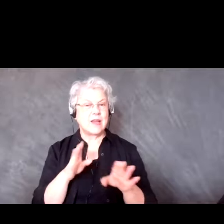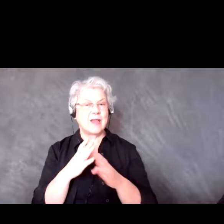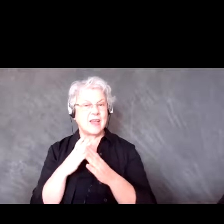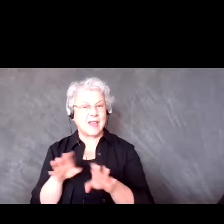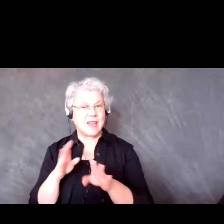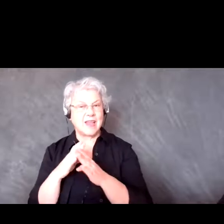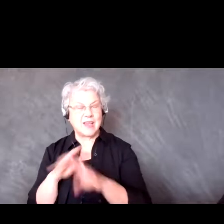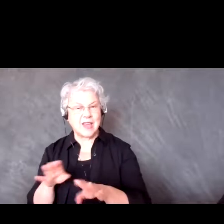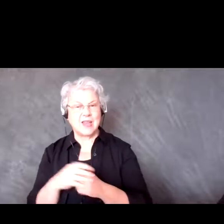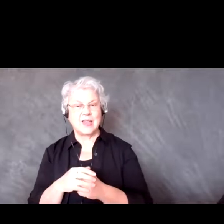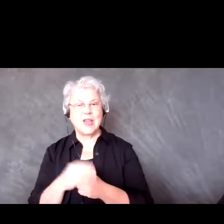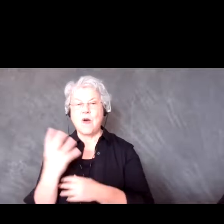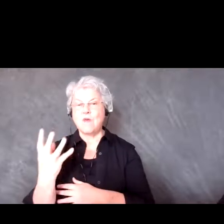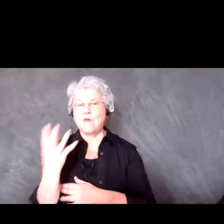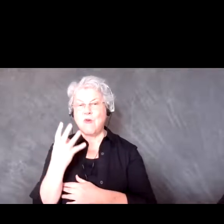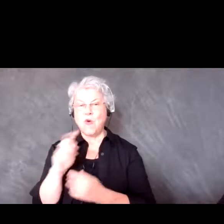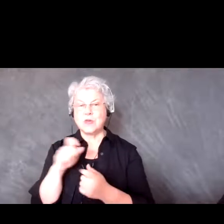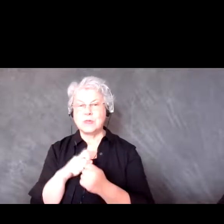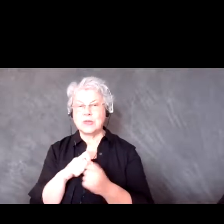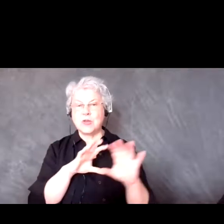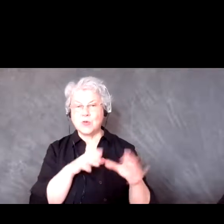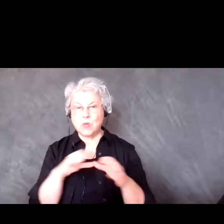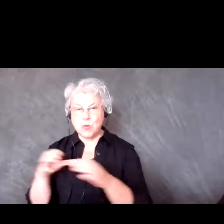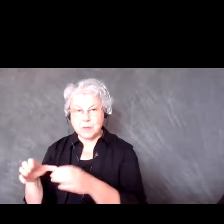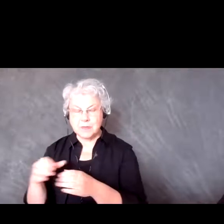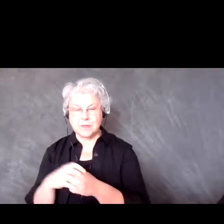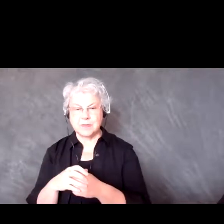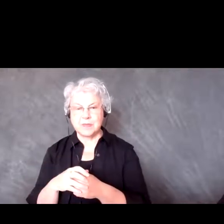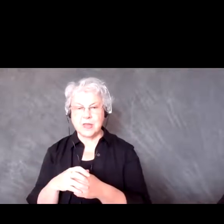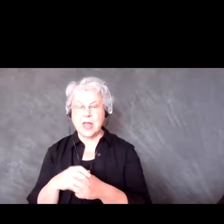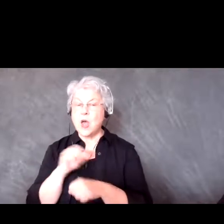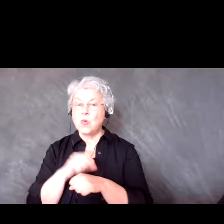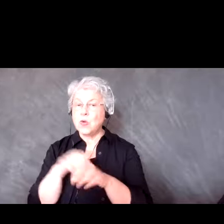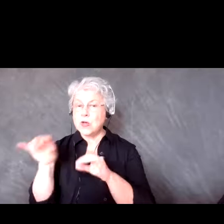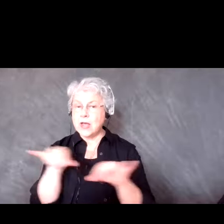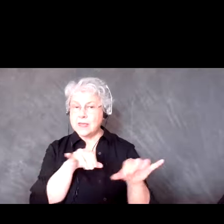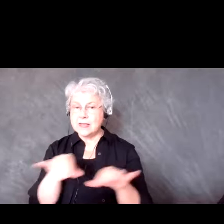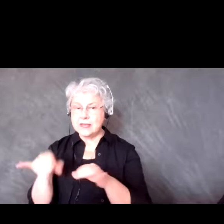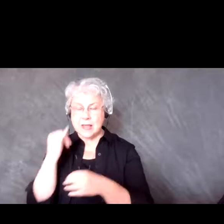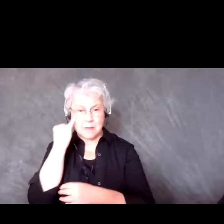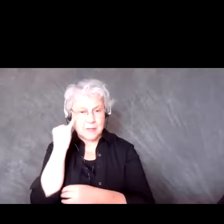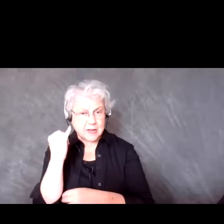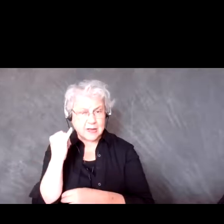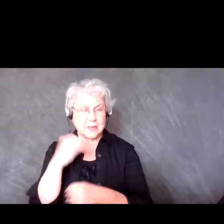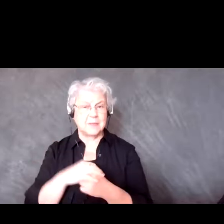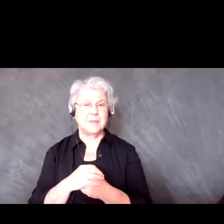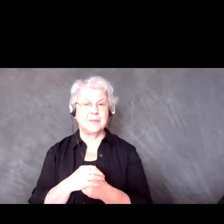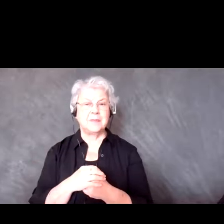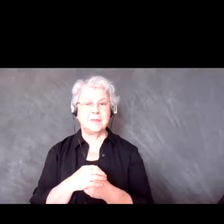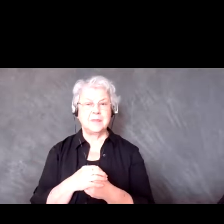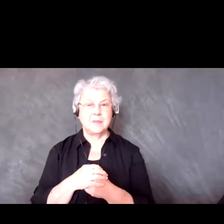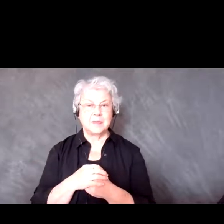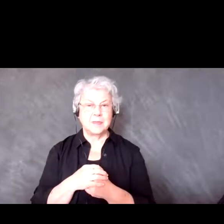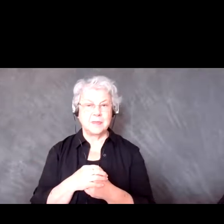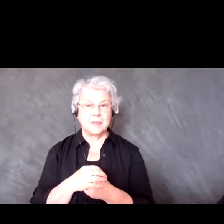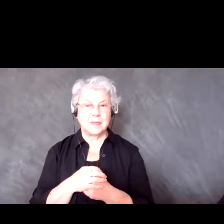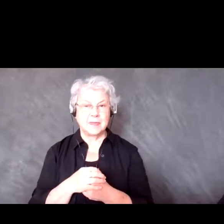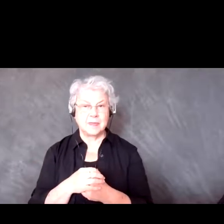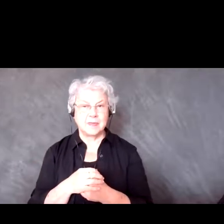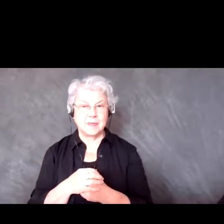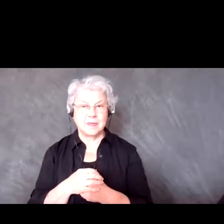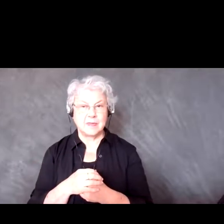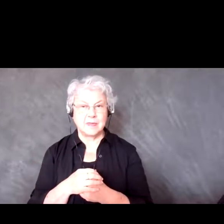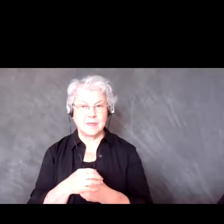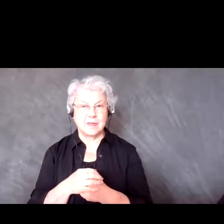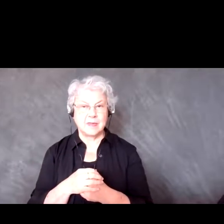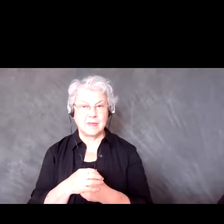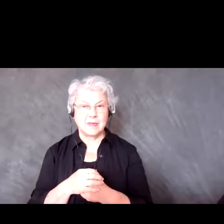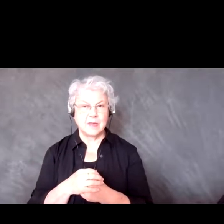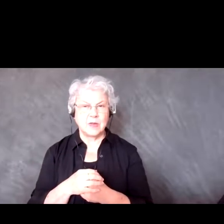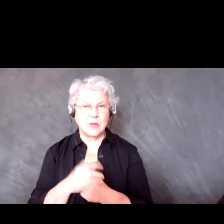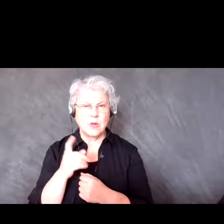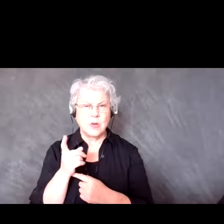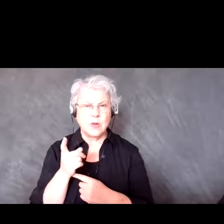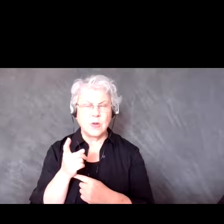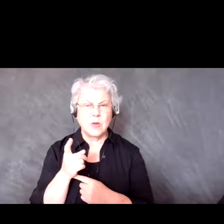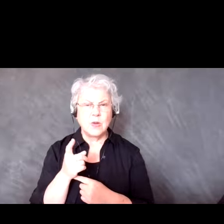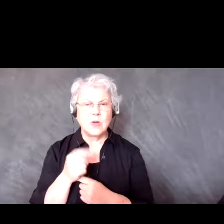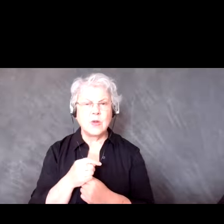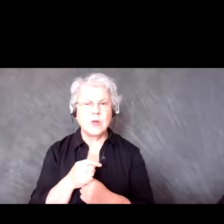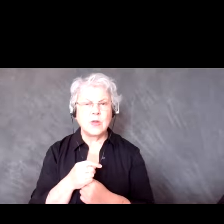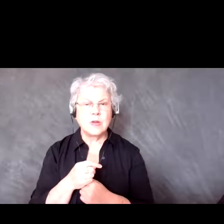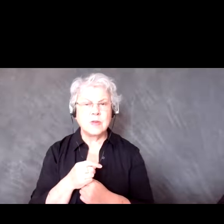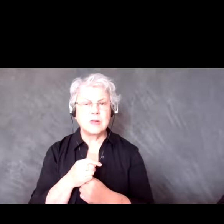four specific groups, work on kind of the same sessions. So one thing I really like to do